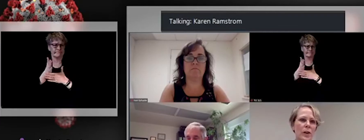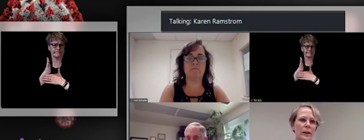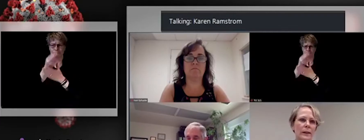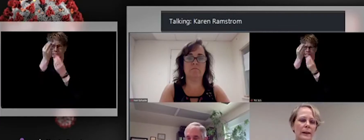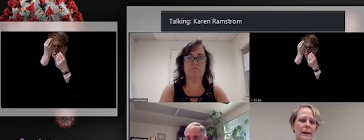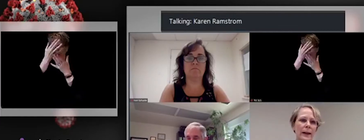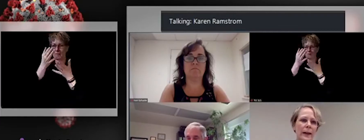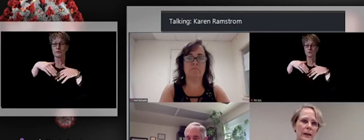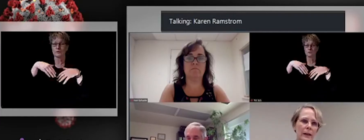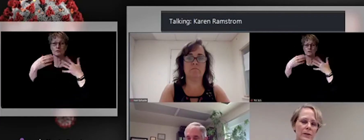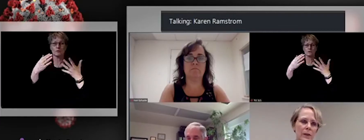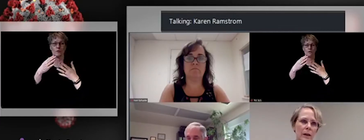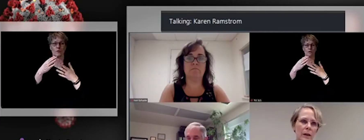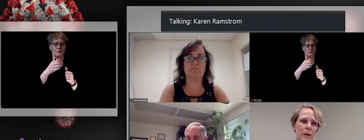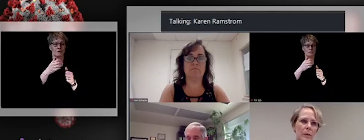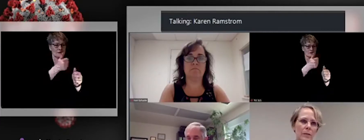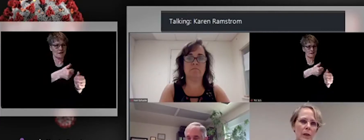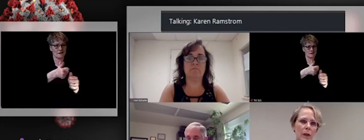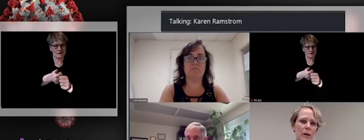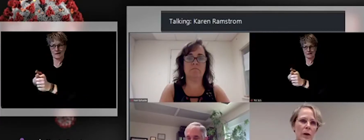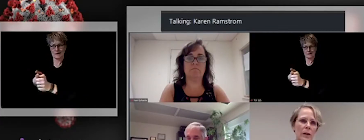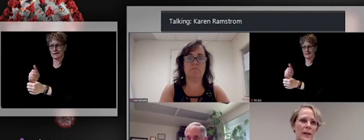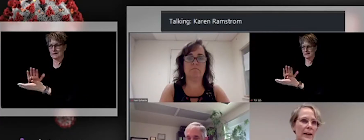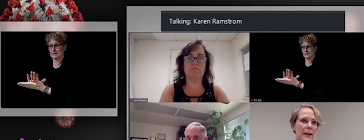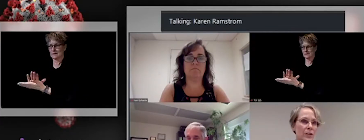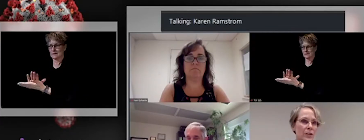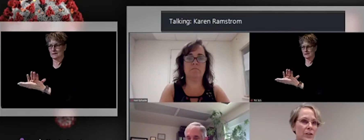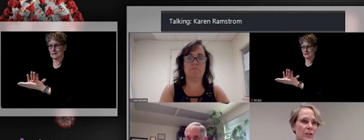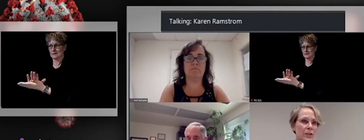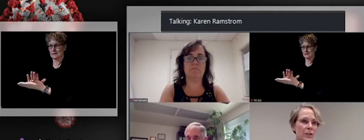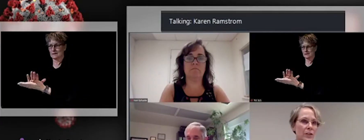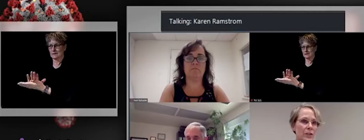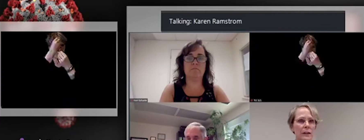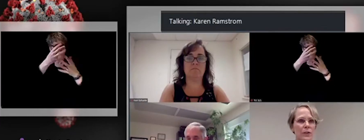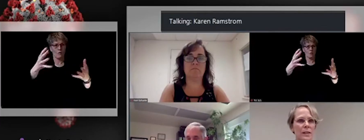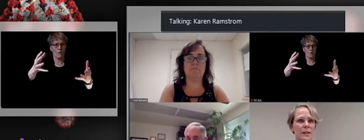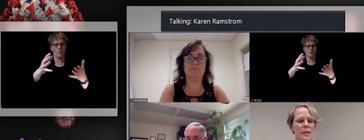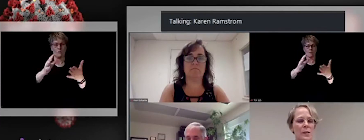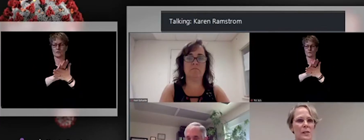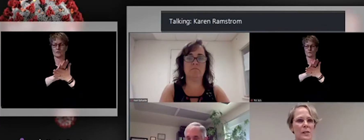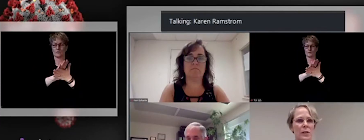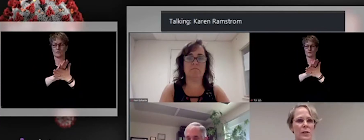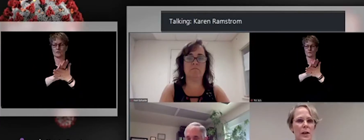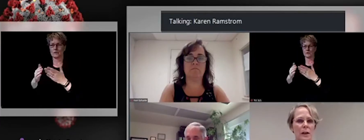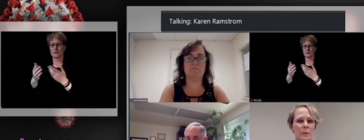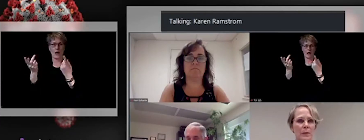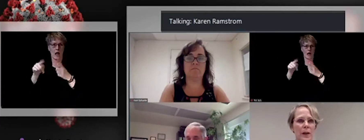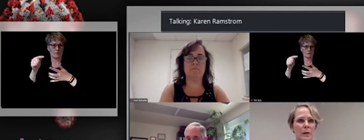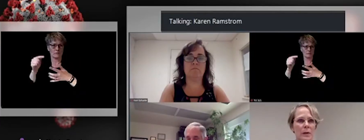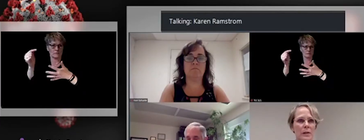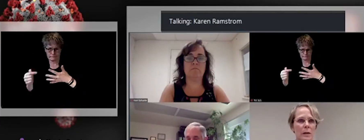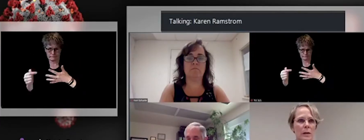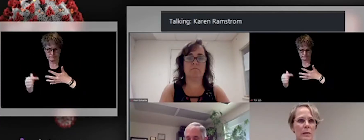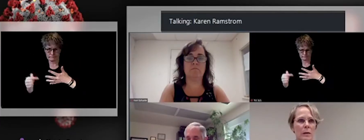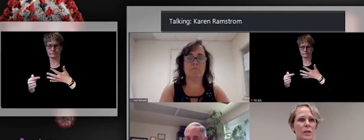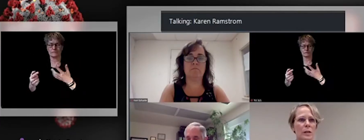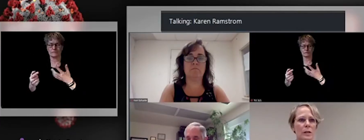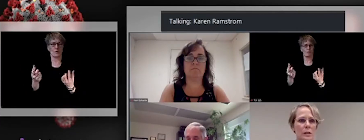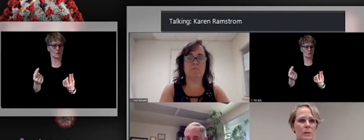on and what actions they've taken and if there's anything specific to that family’s student